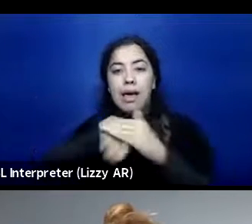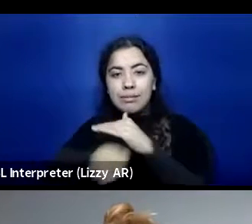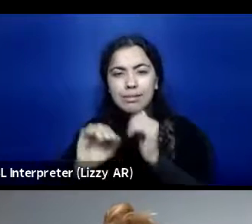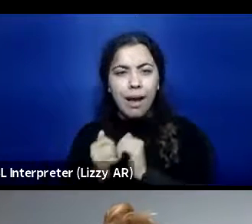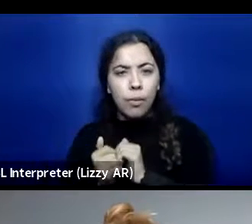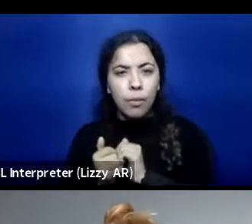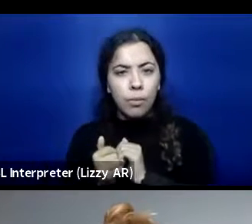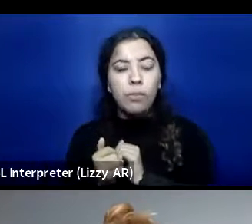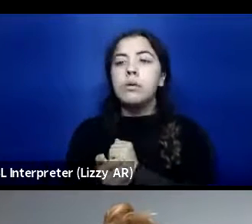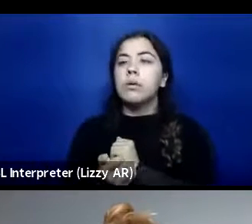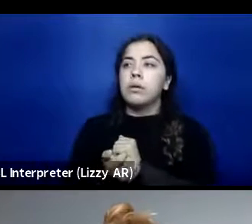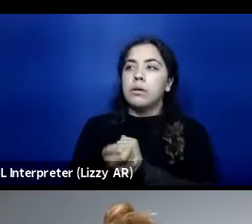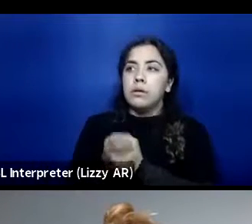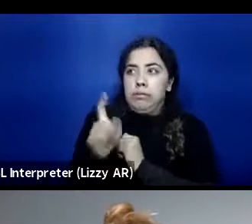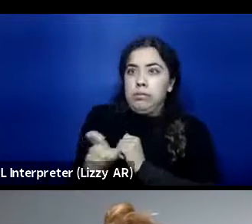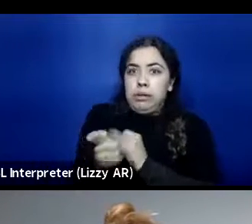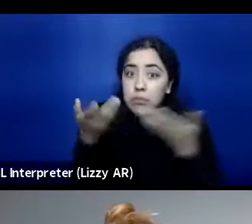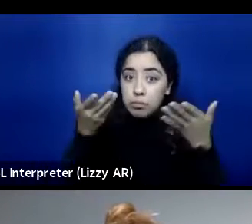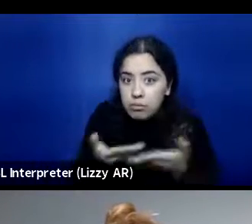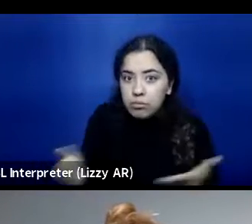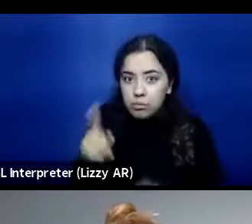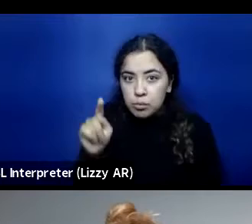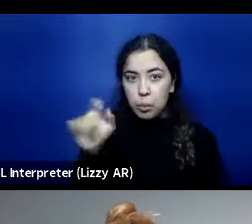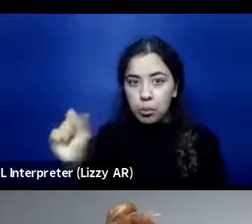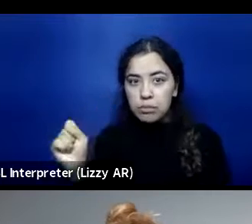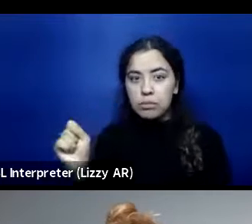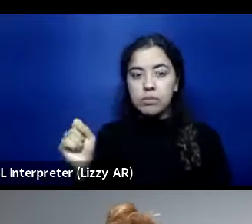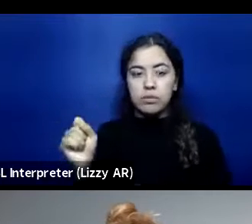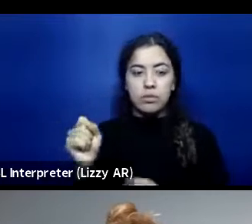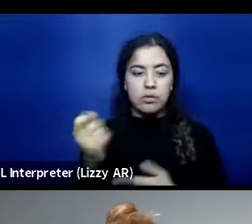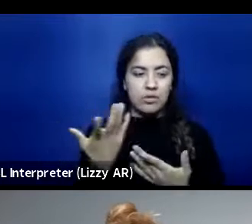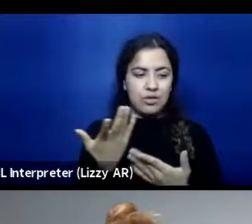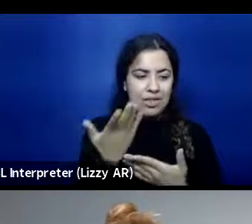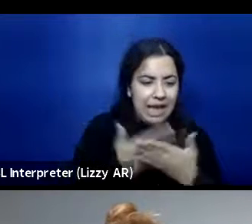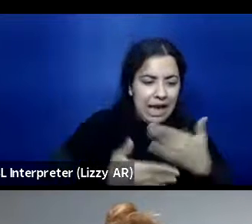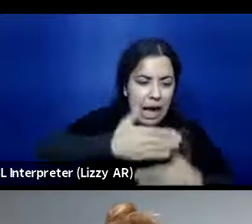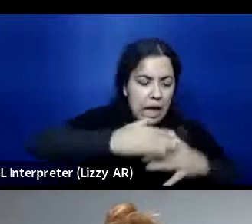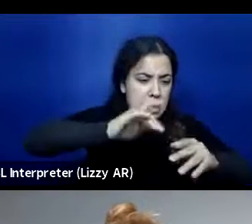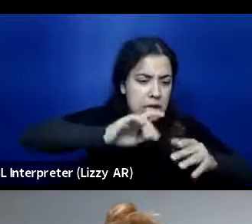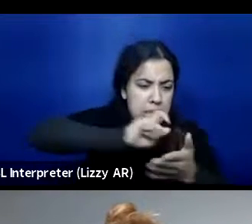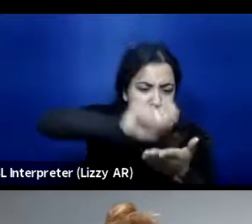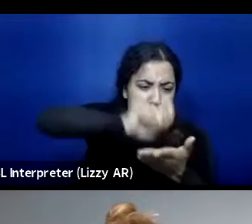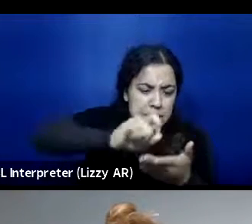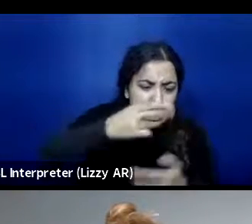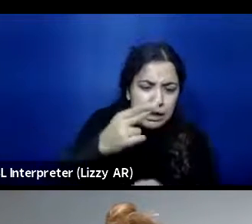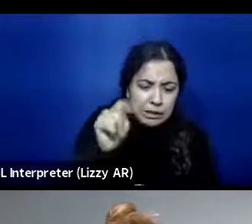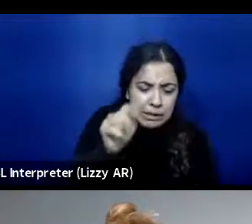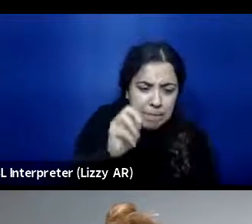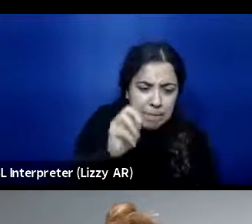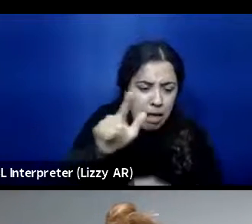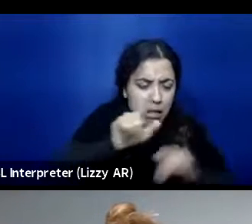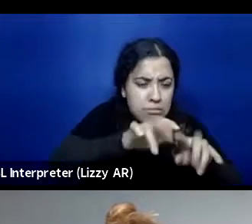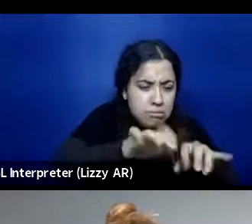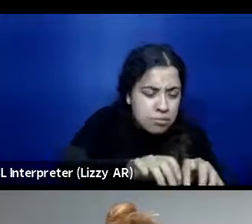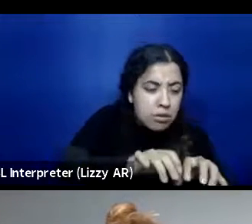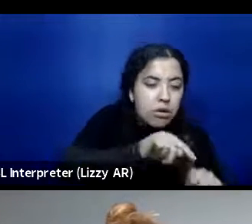in the same way that we went from handcrafting HTML to building software that made it easy